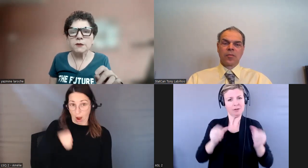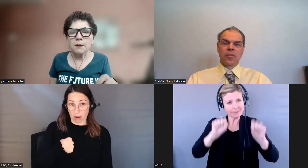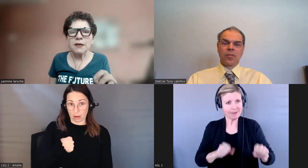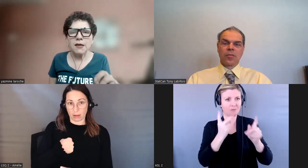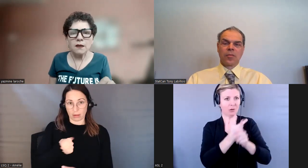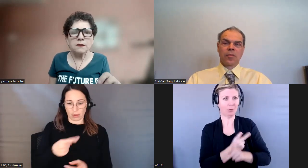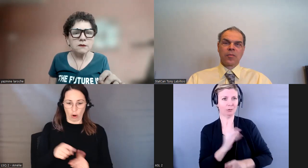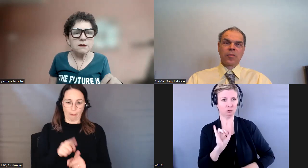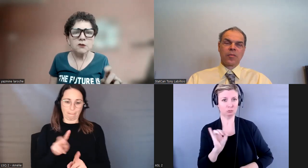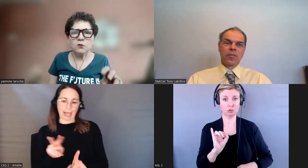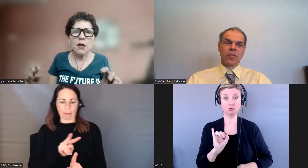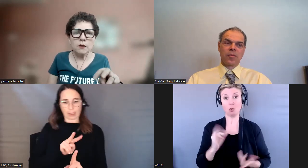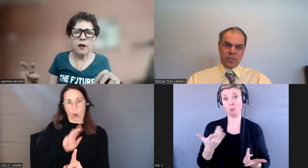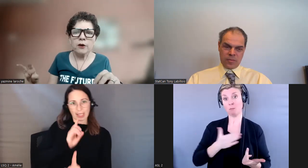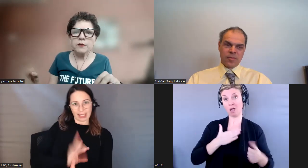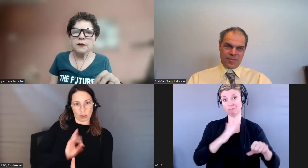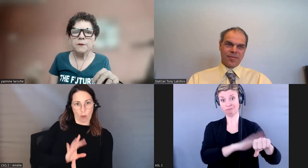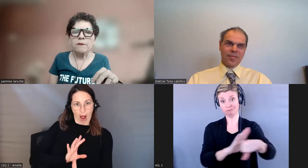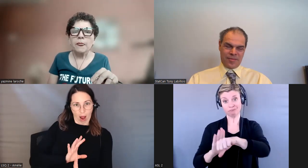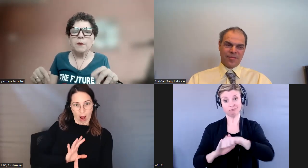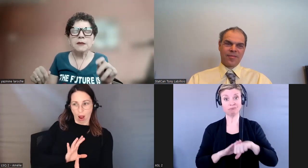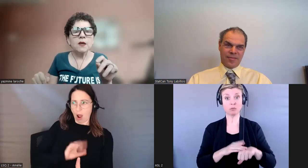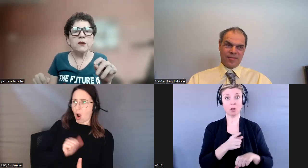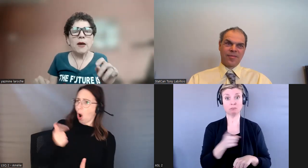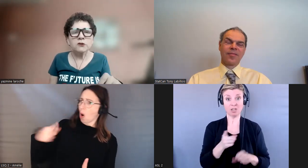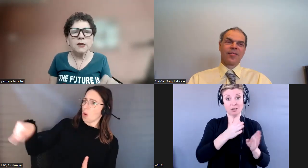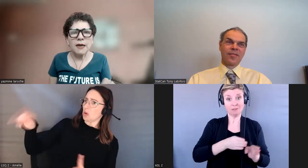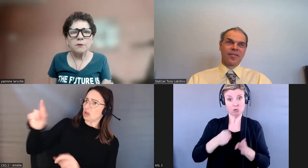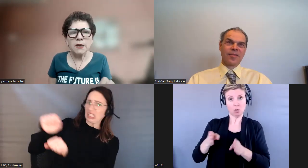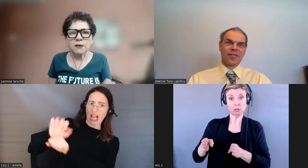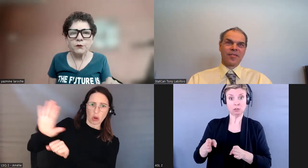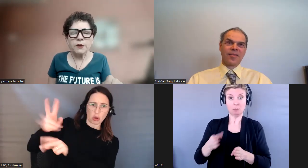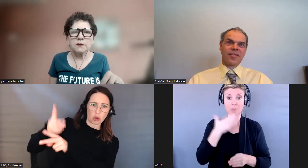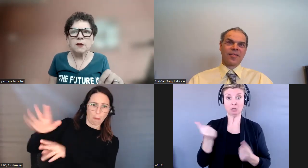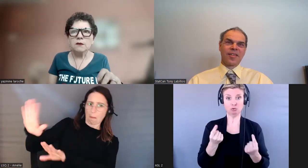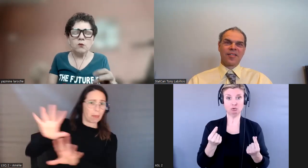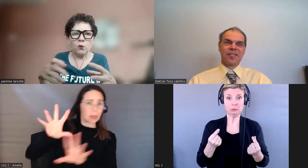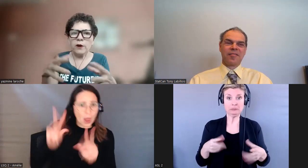somebody else to to take care of it because you actually can make a difference wherever